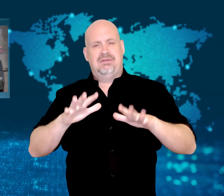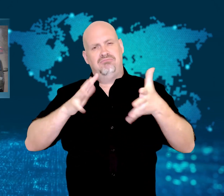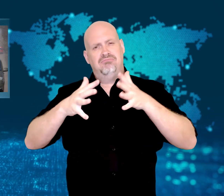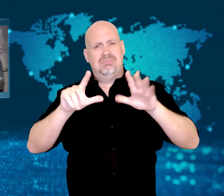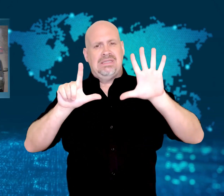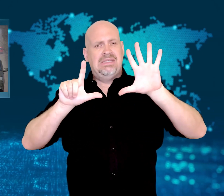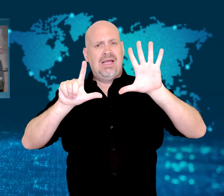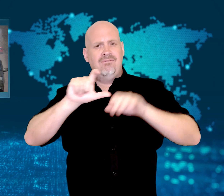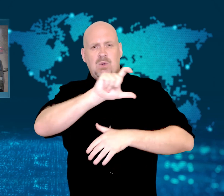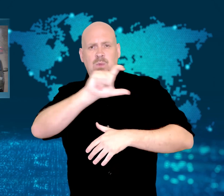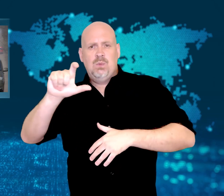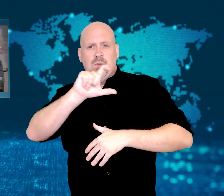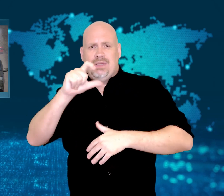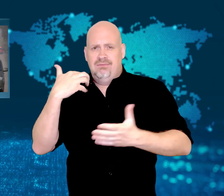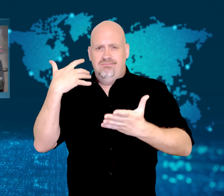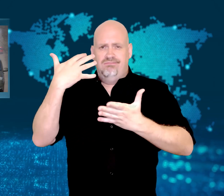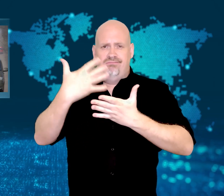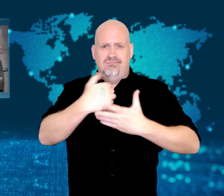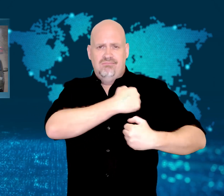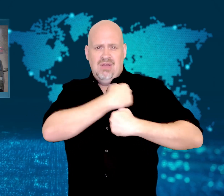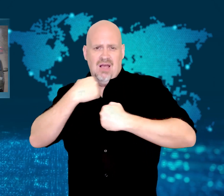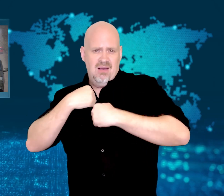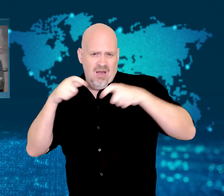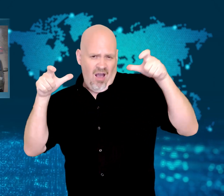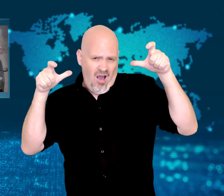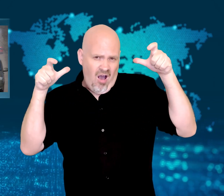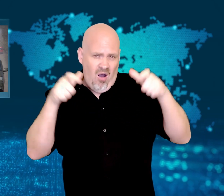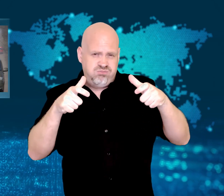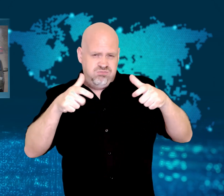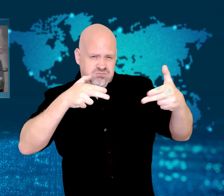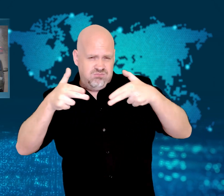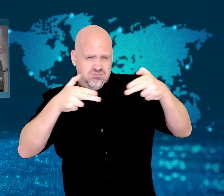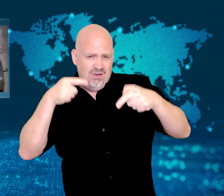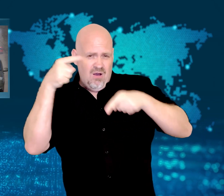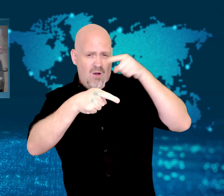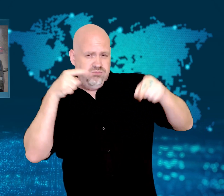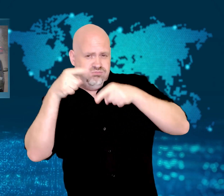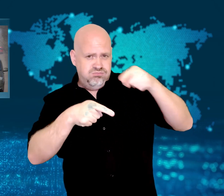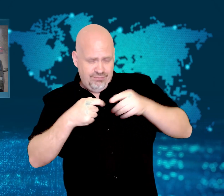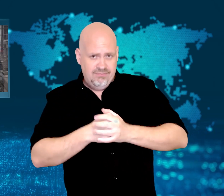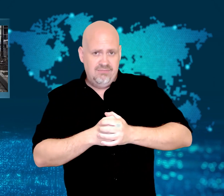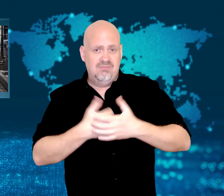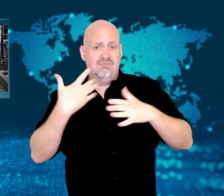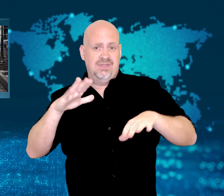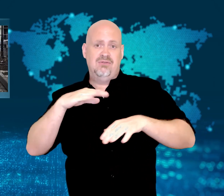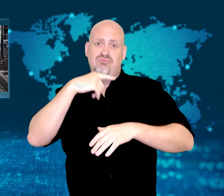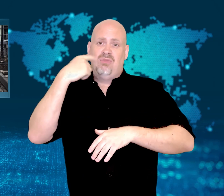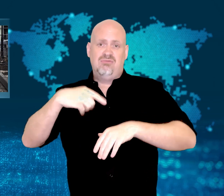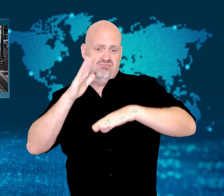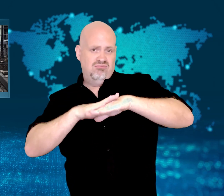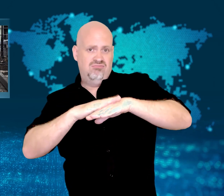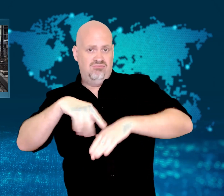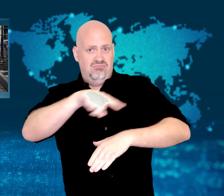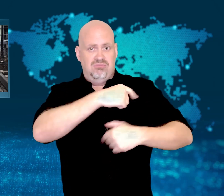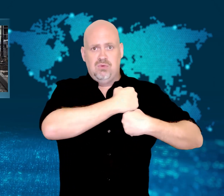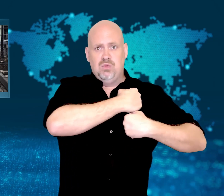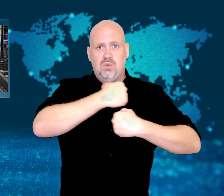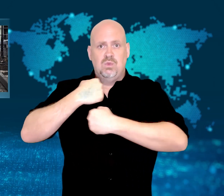and soldiers there have now been warned to surrender or to die.